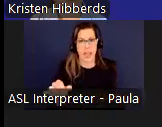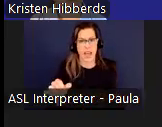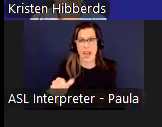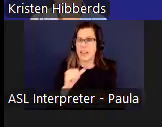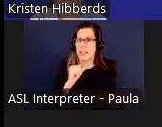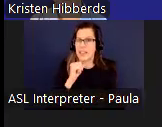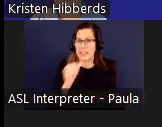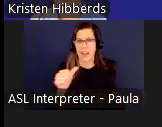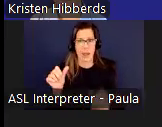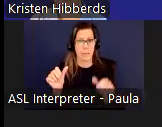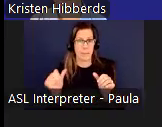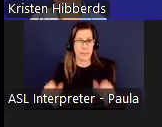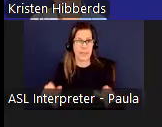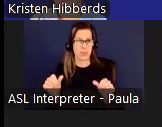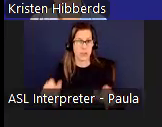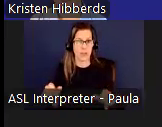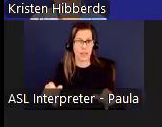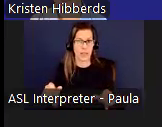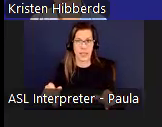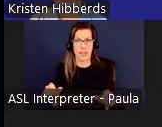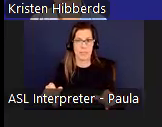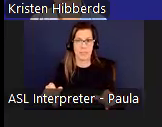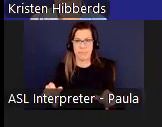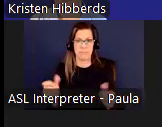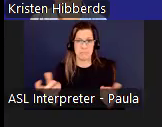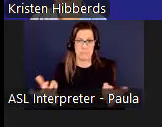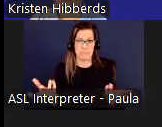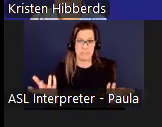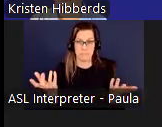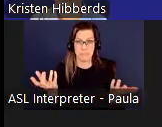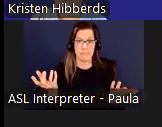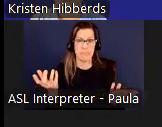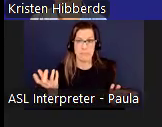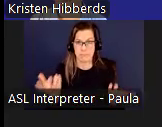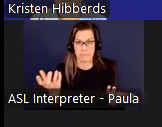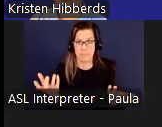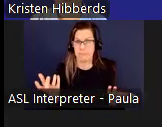which would not be potentially that that agreement, so to speak.